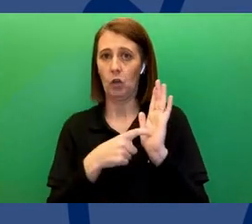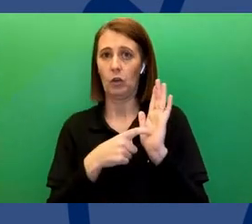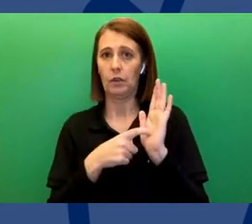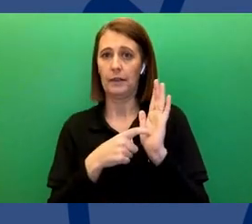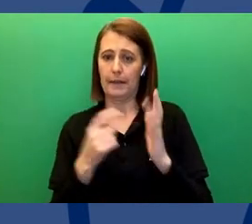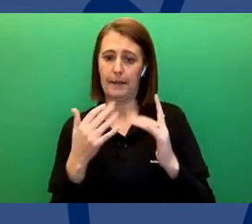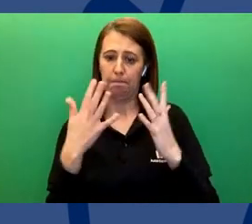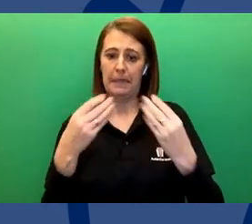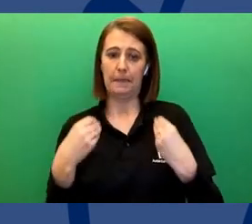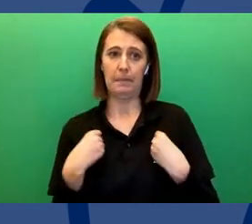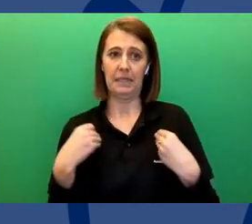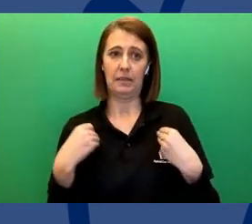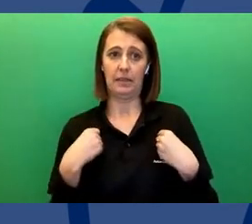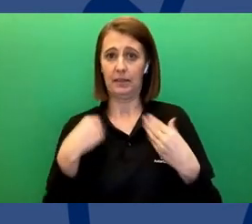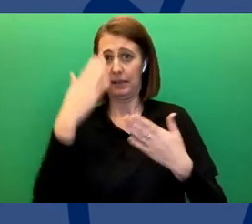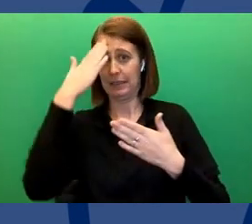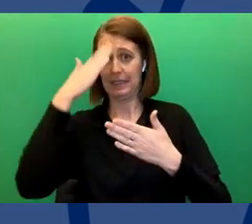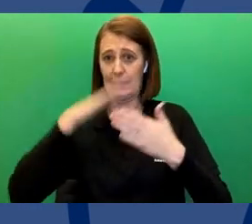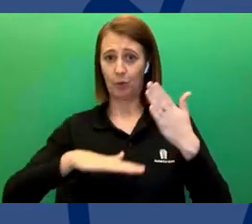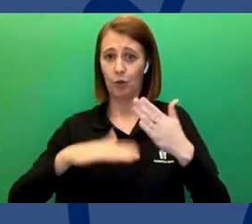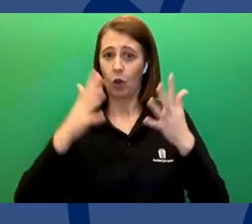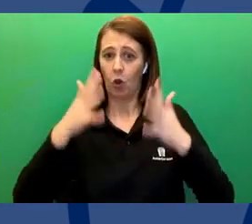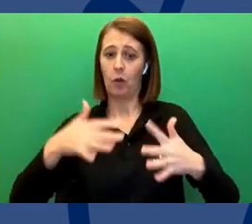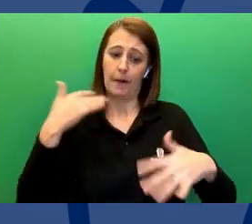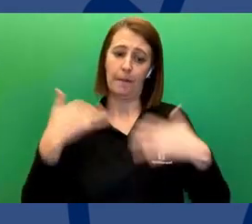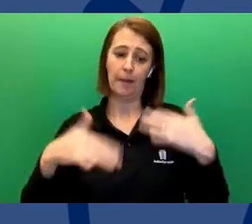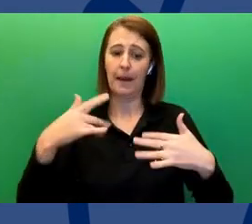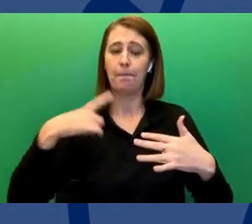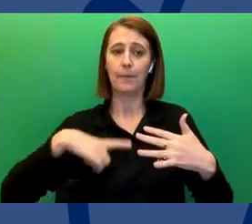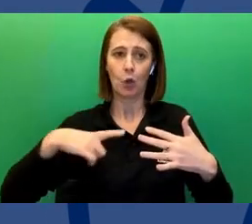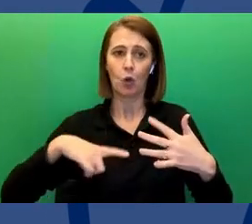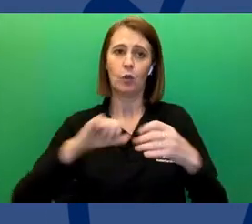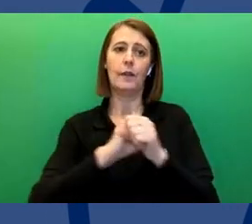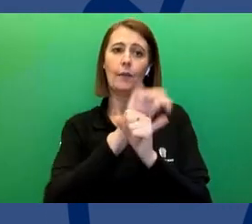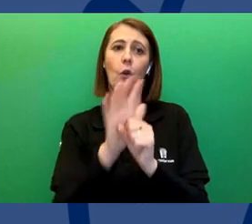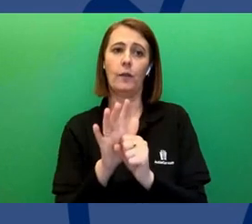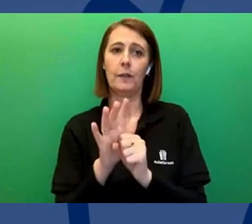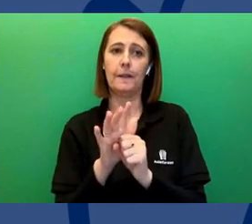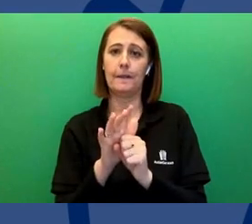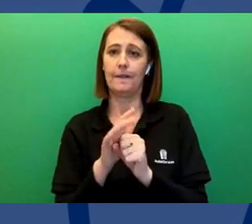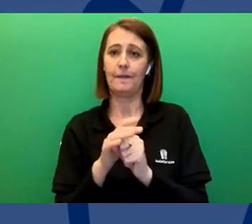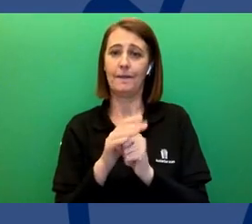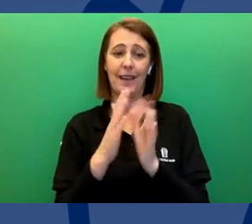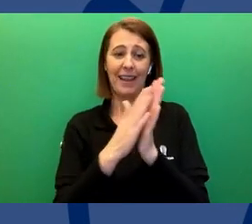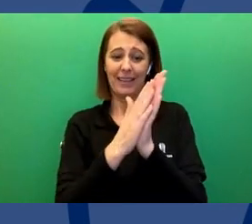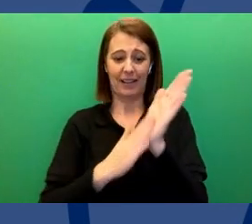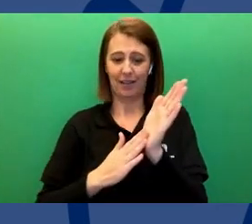that are experiencing a lot of pain because of COVID, and this delay hasn't helped them.